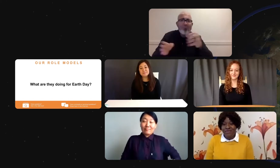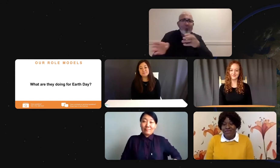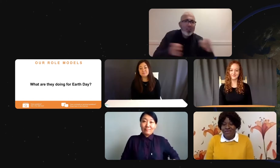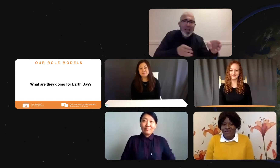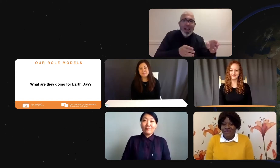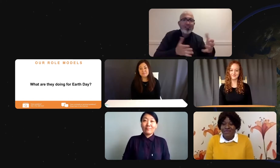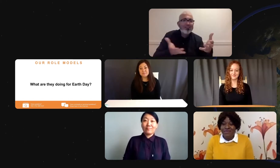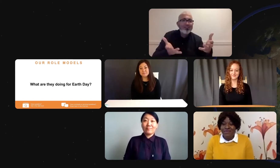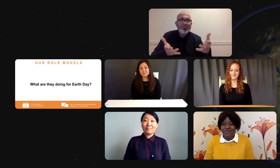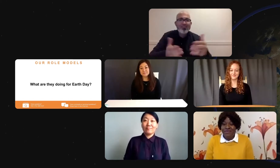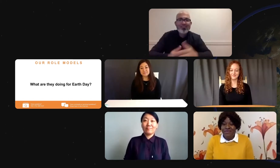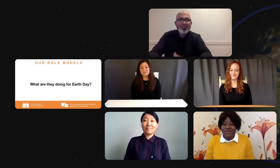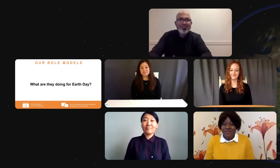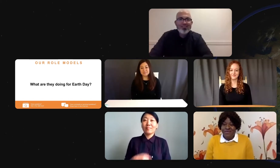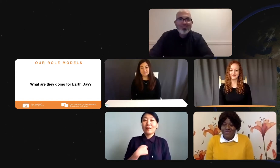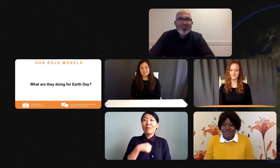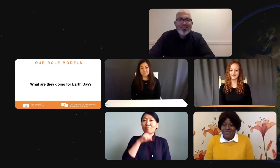Song, any plans for Earth Day?